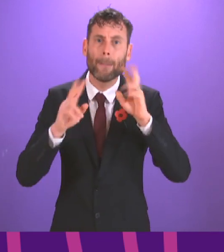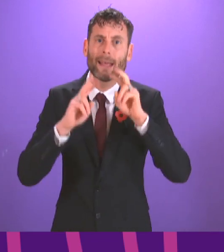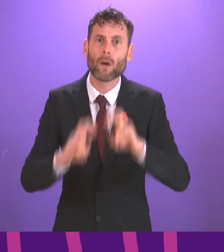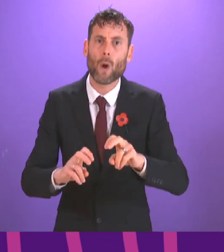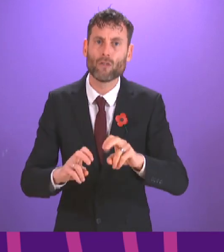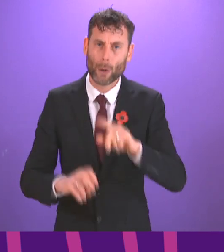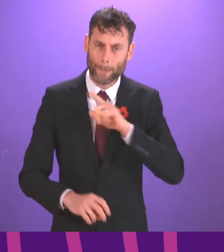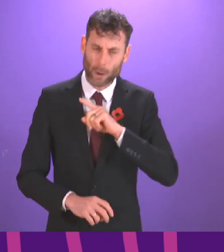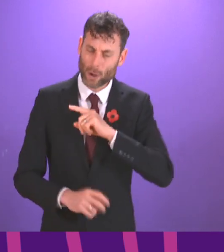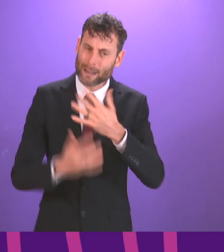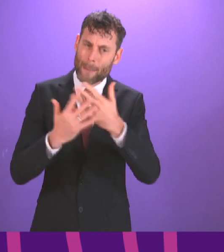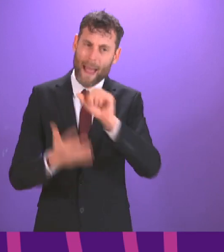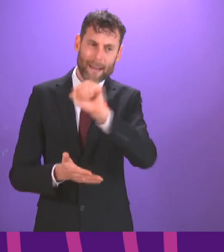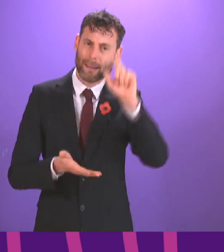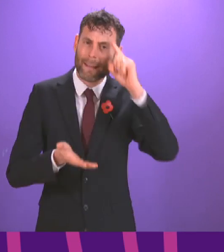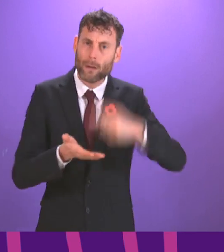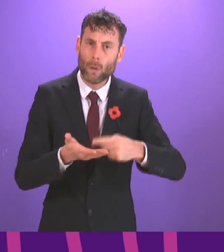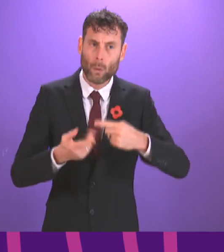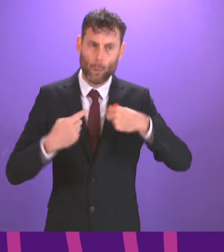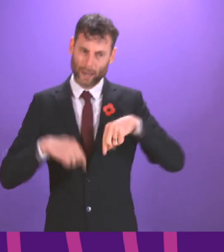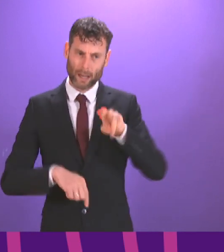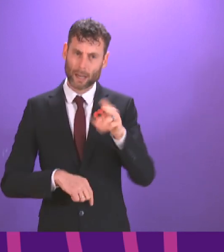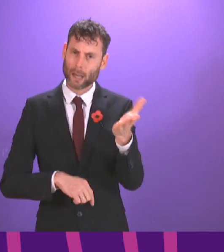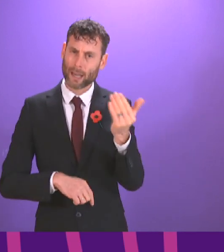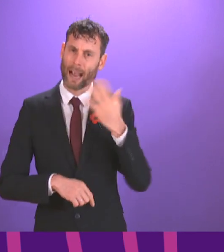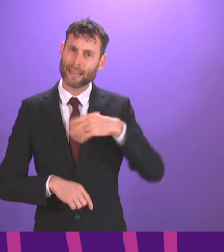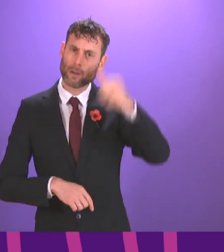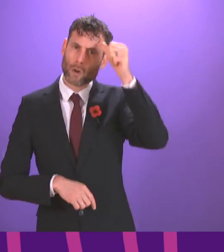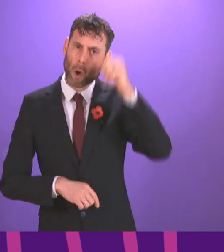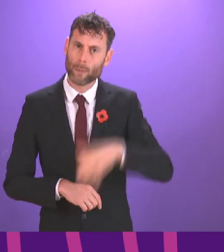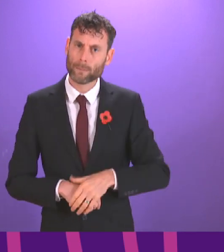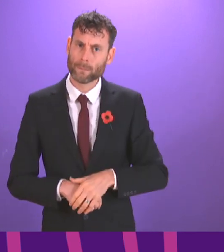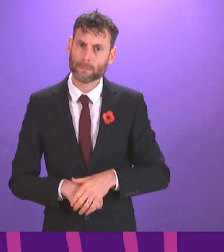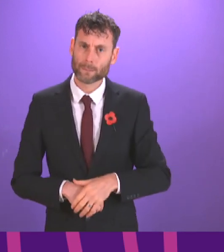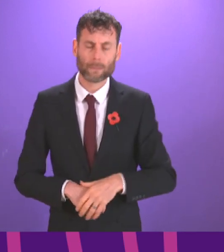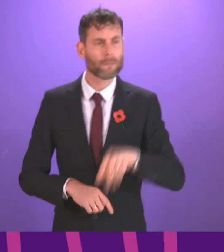What we do know is that only 13.5 per cent of care homes that were never sent any patients